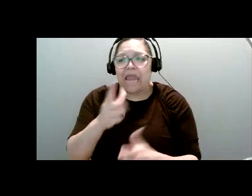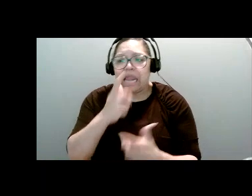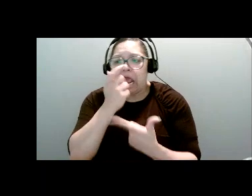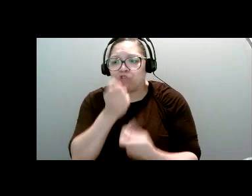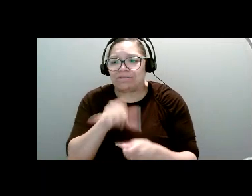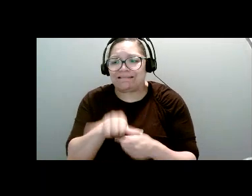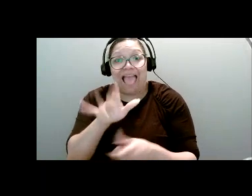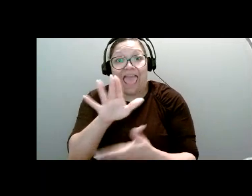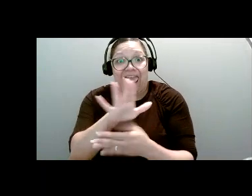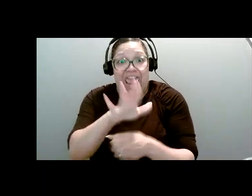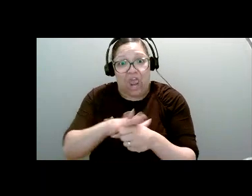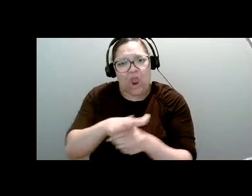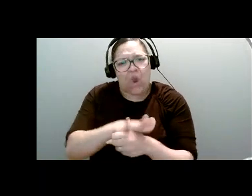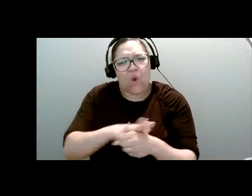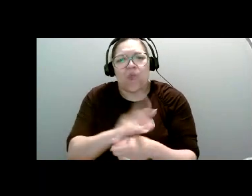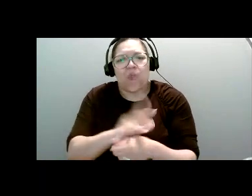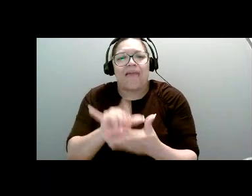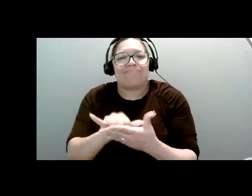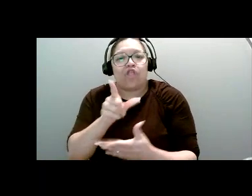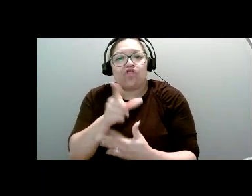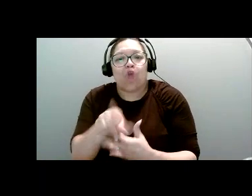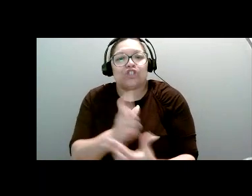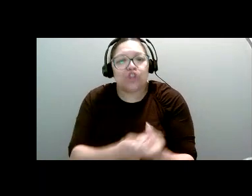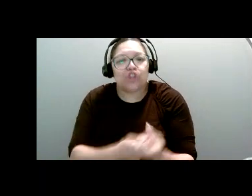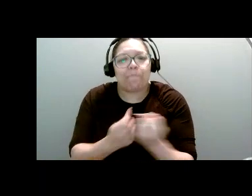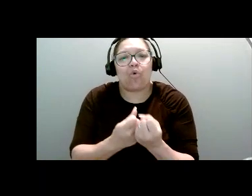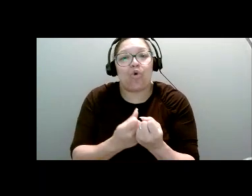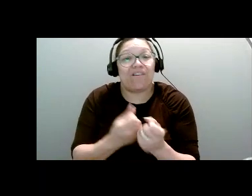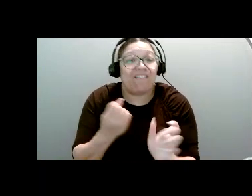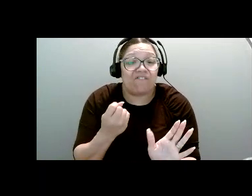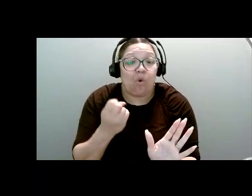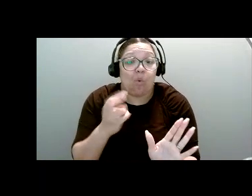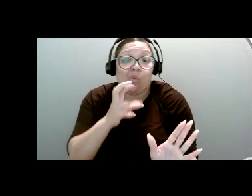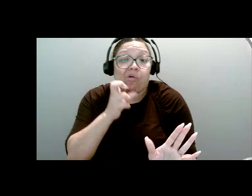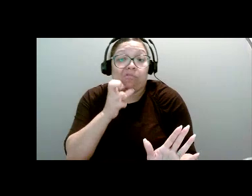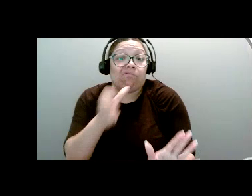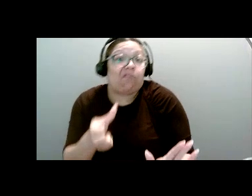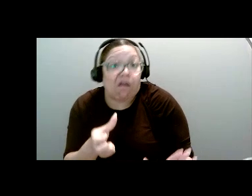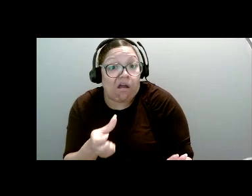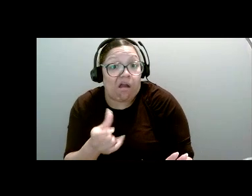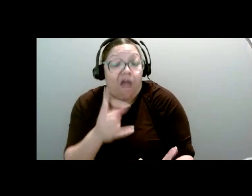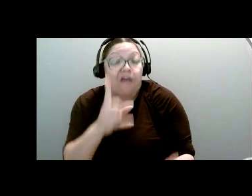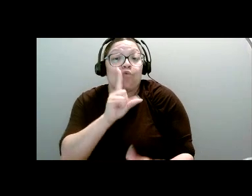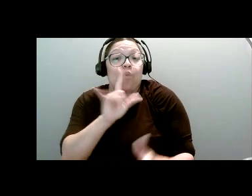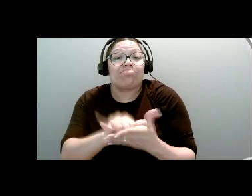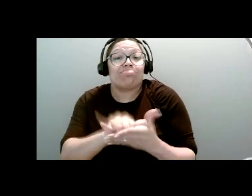supportive or not of a potential national Heritage area designation.